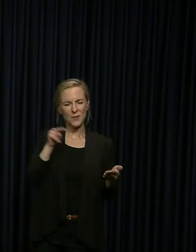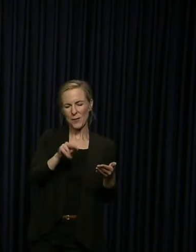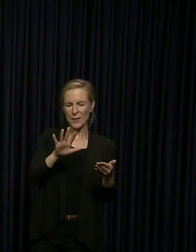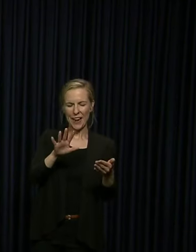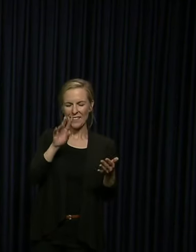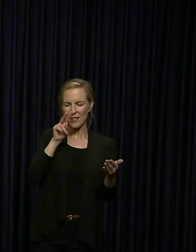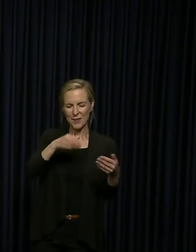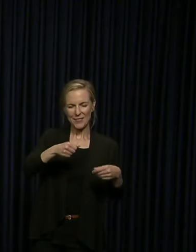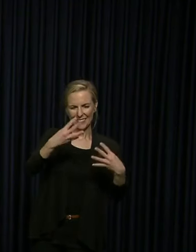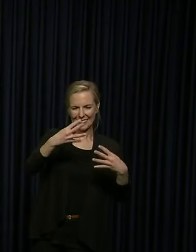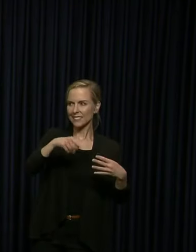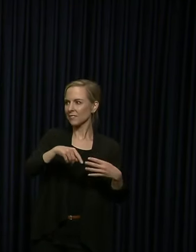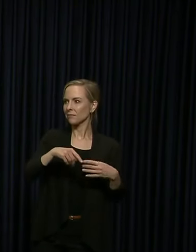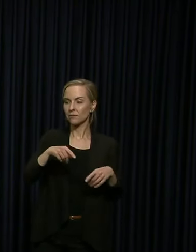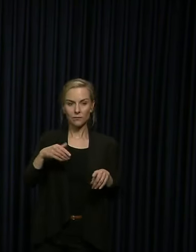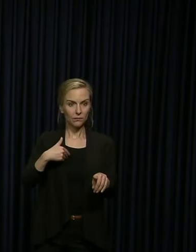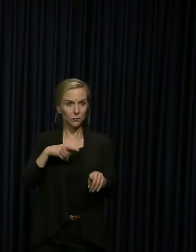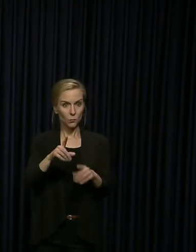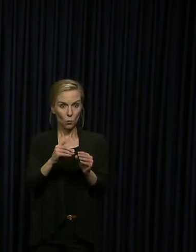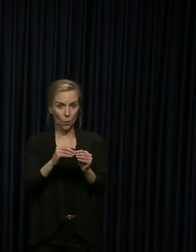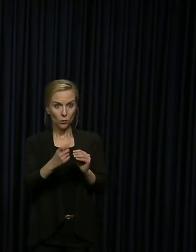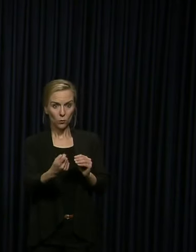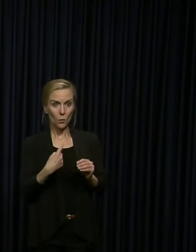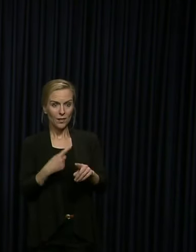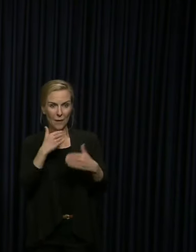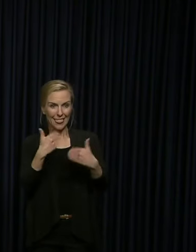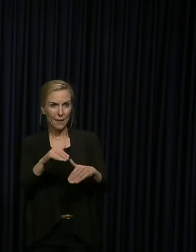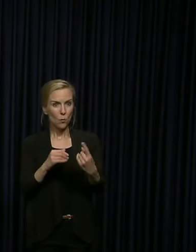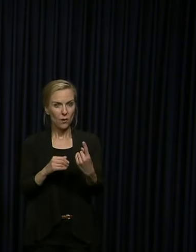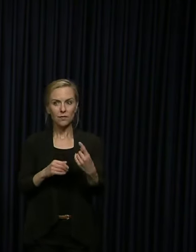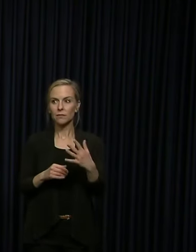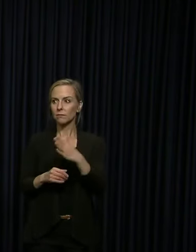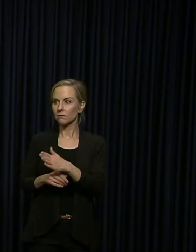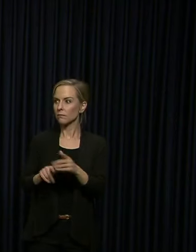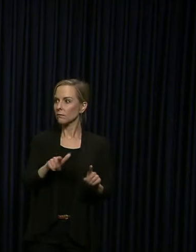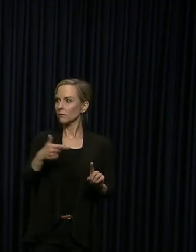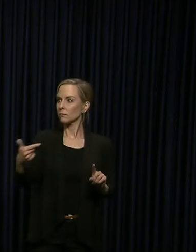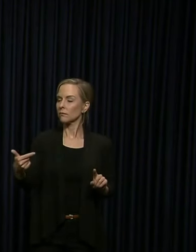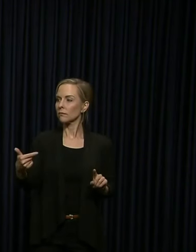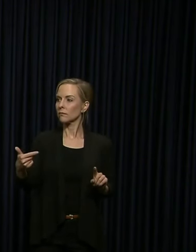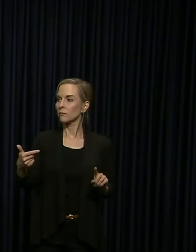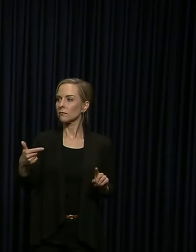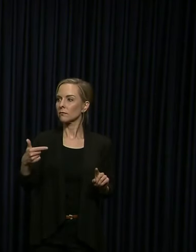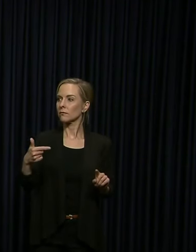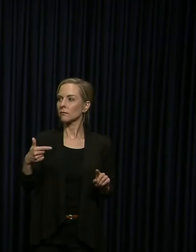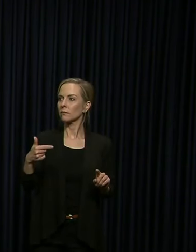WE'RE NOT GETTING OUT, WE'RE NOT BEING ABLE TO SEE OTHER PEOPLE, WE'RE NOT BEING ABLE TO GET